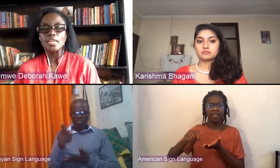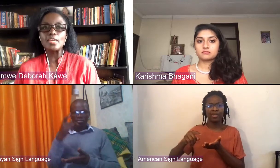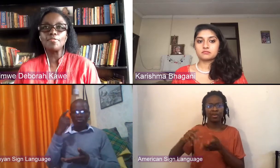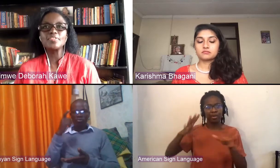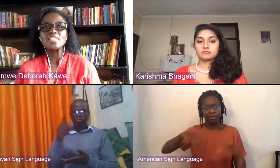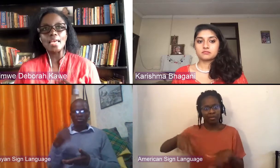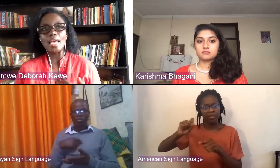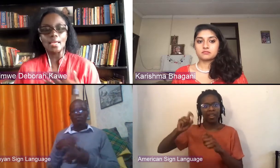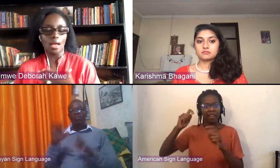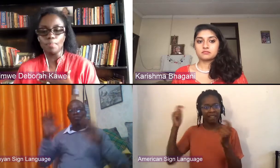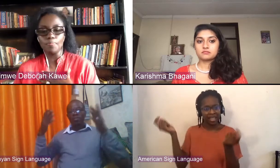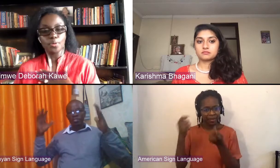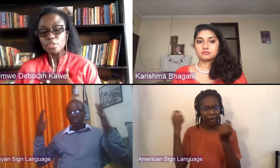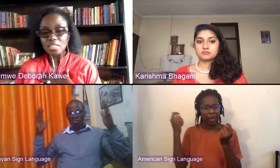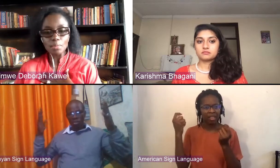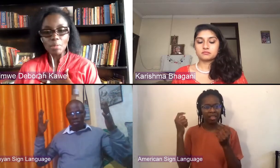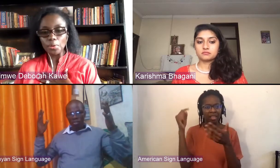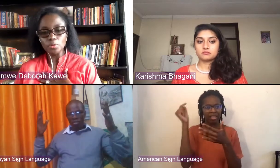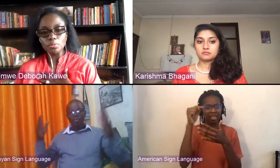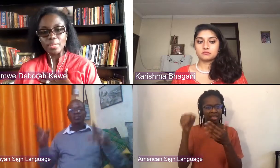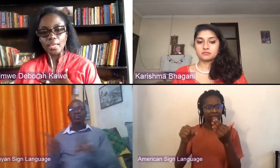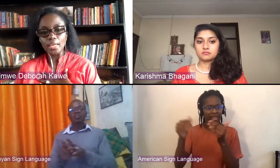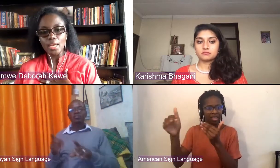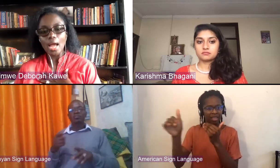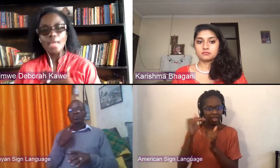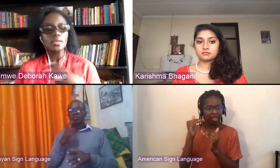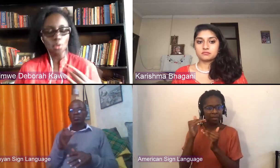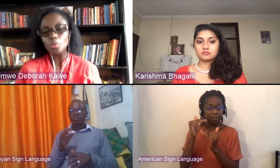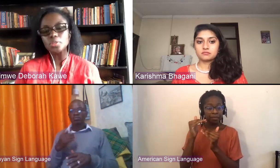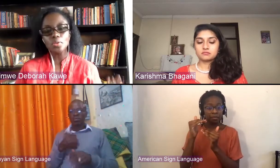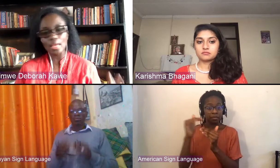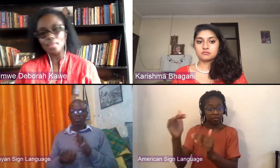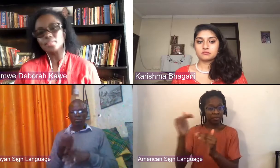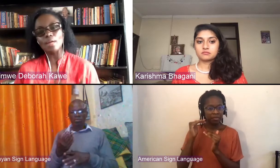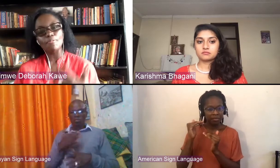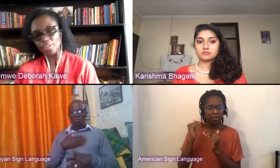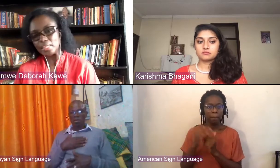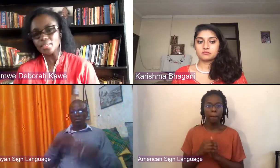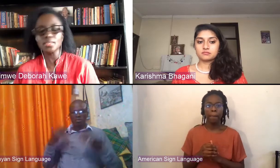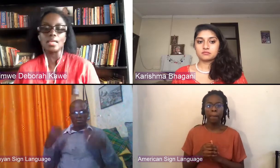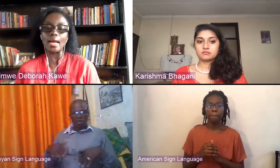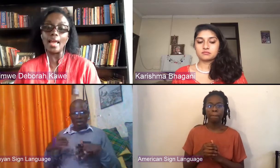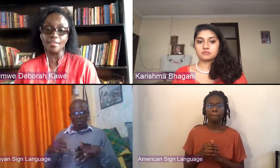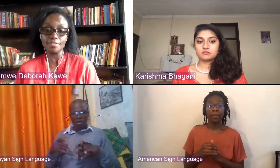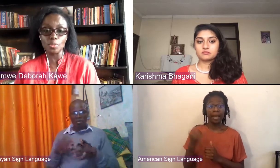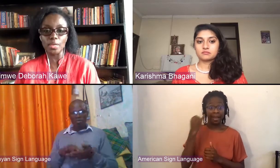if say, I am producing my own play. I also, there are some fees that I have to pay.